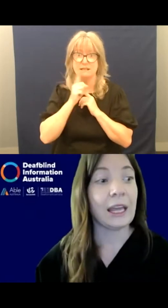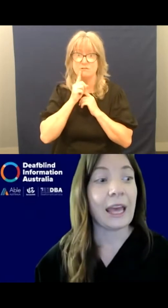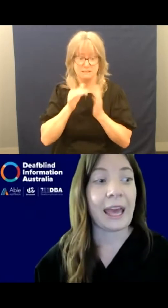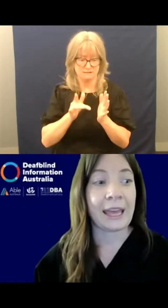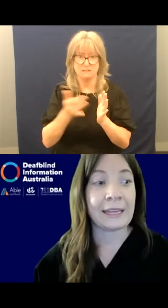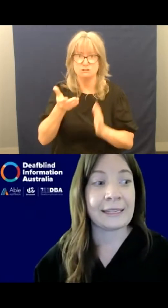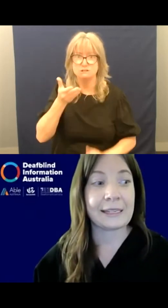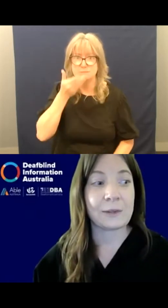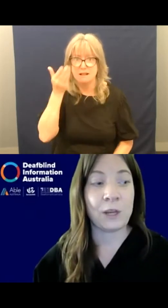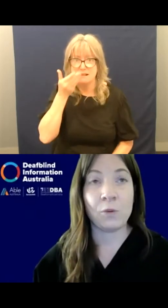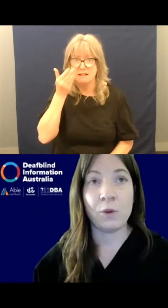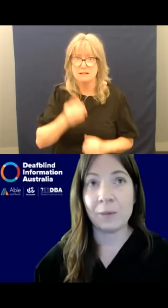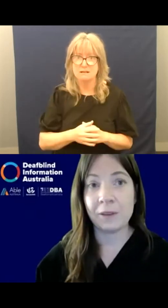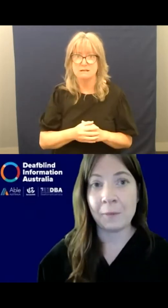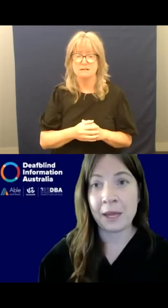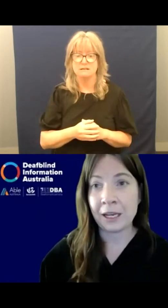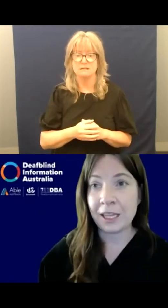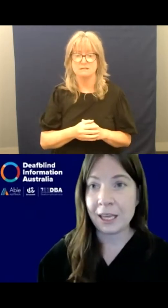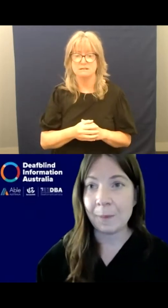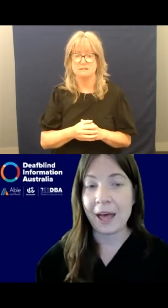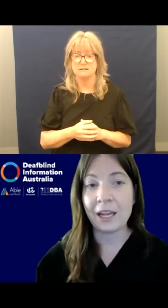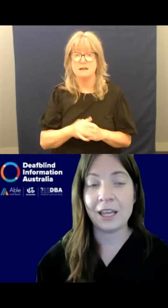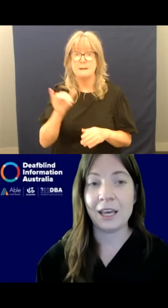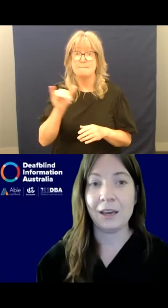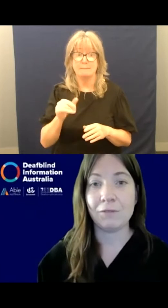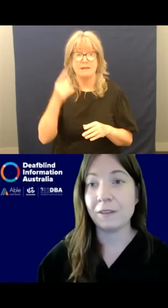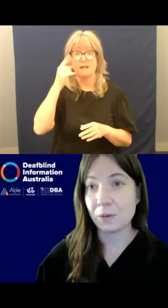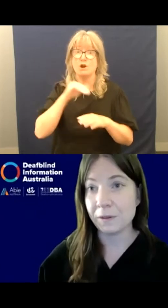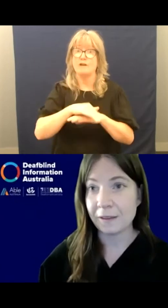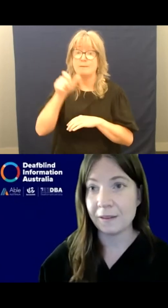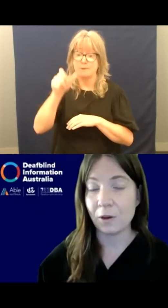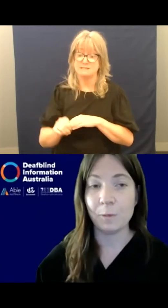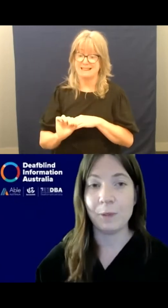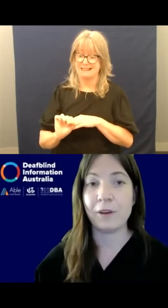and when you're working with someone thinking about their residual senses that could be present.